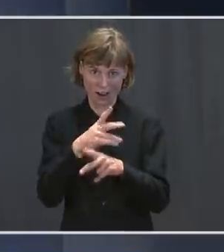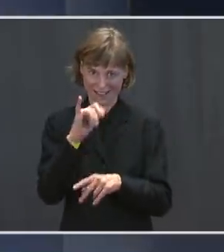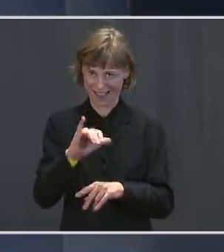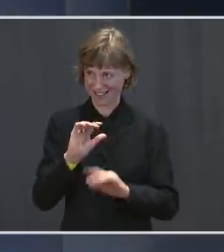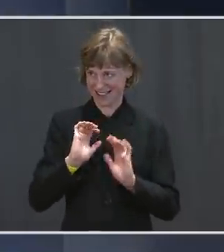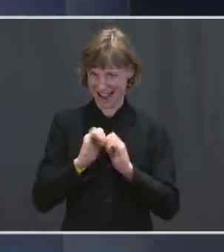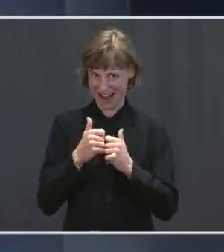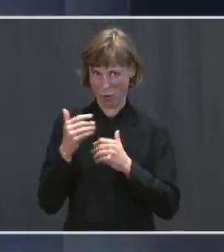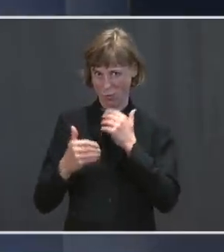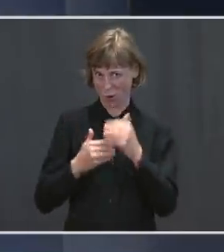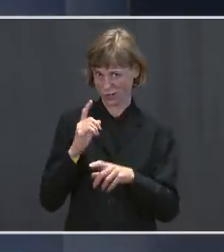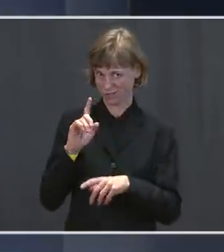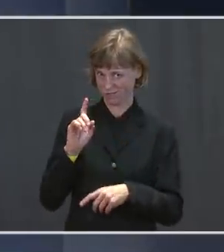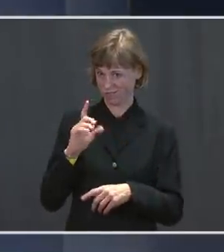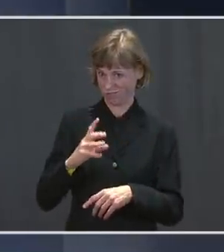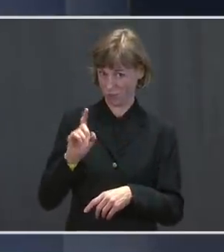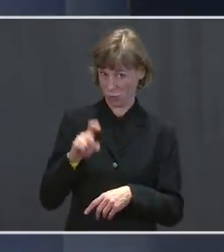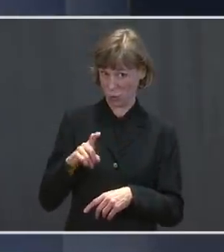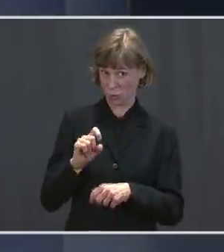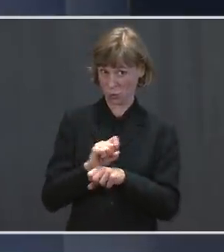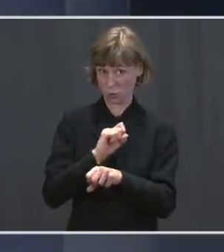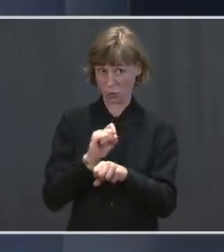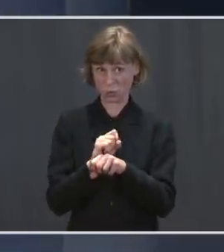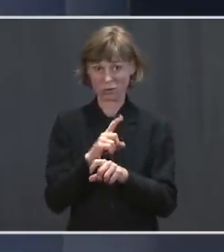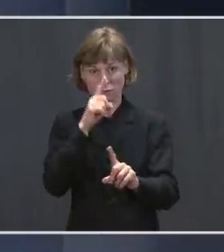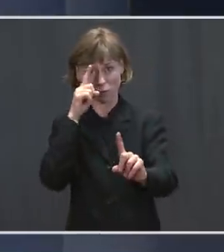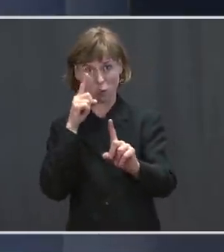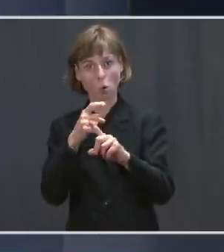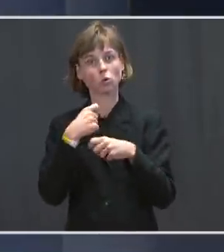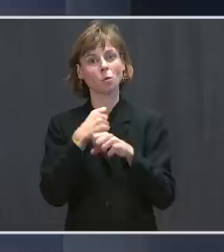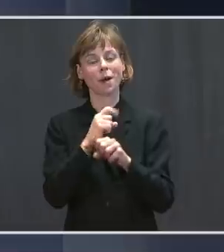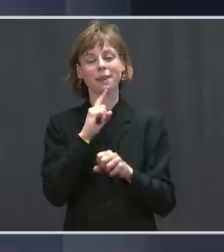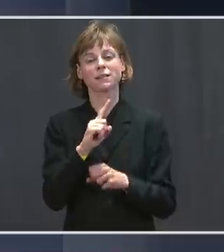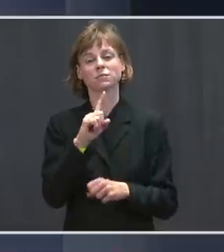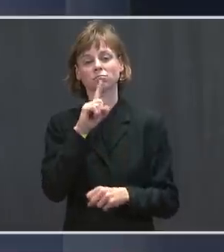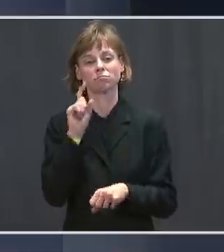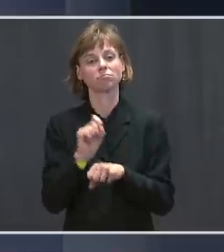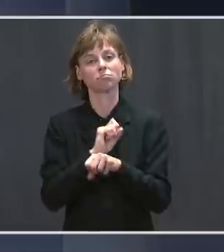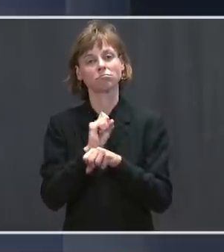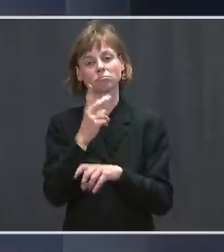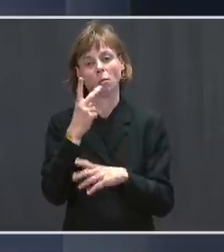to move swiftly in the goal of making this a bipartisan bill and package.